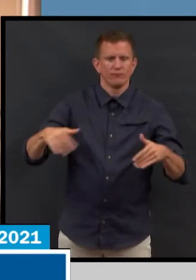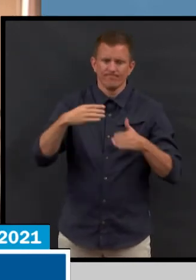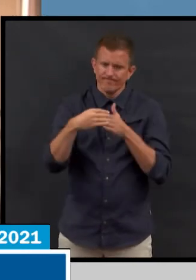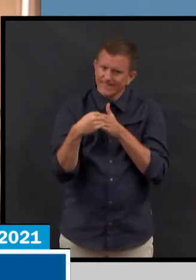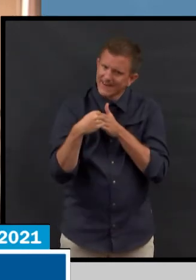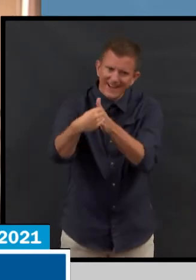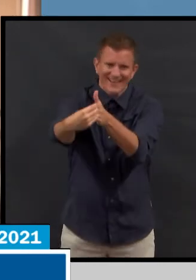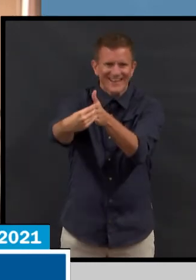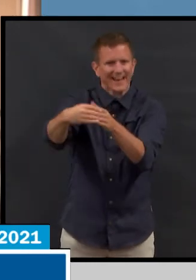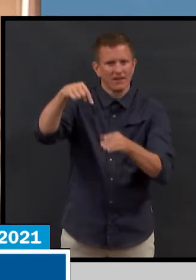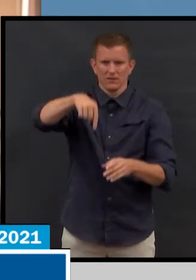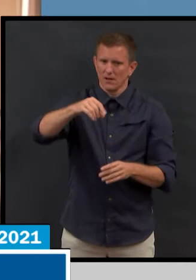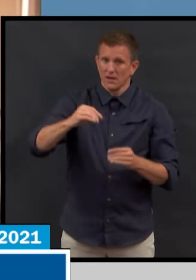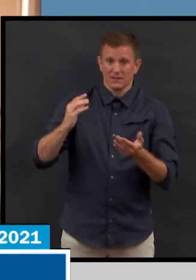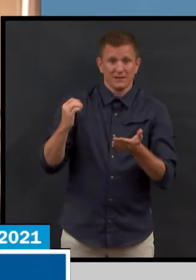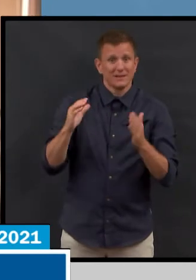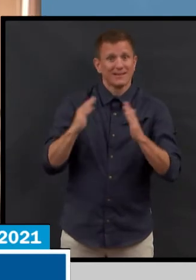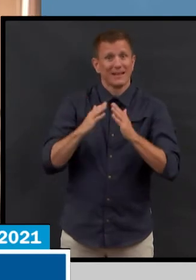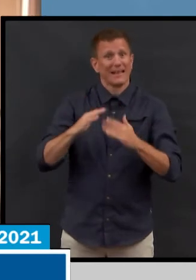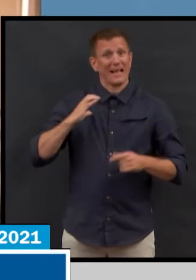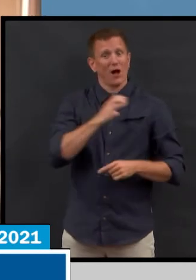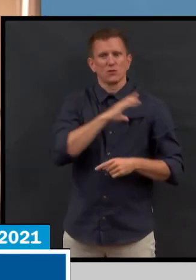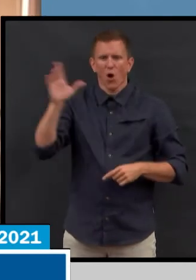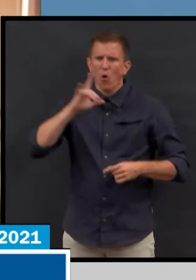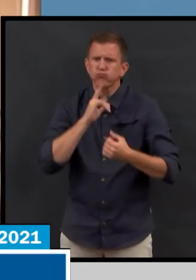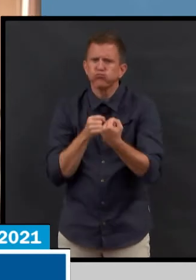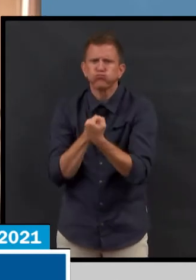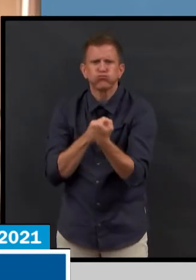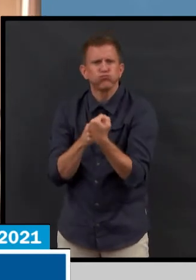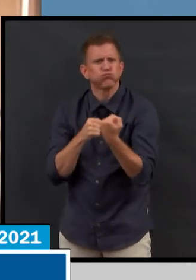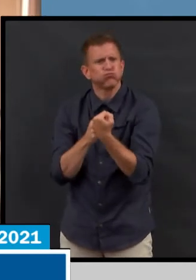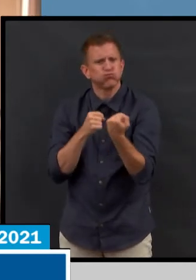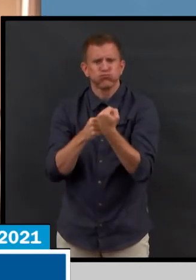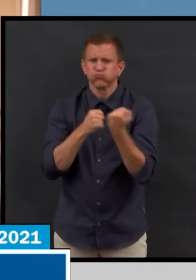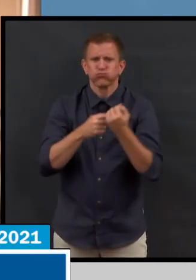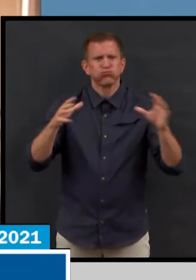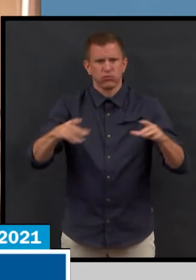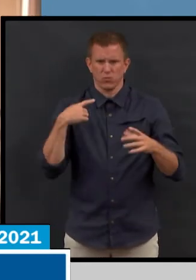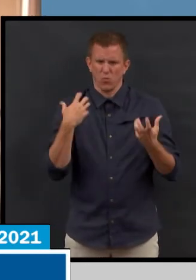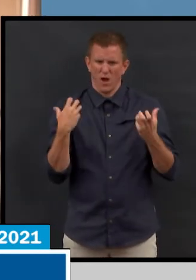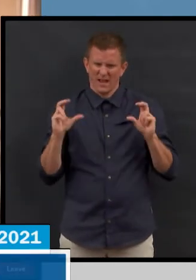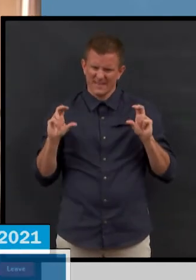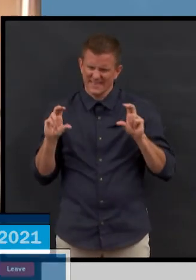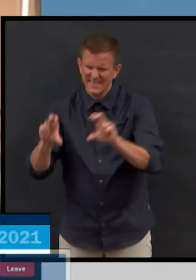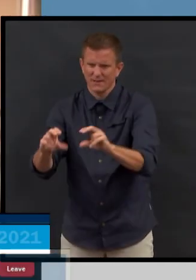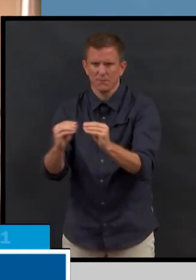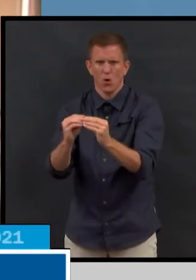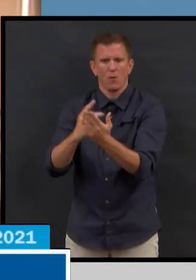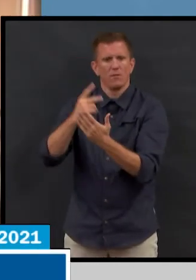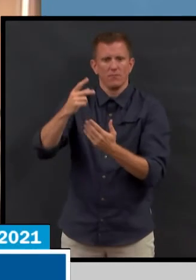uh they've added some more money towards star expansion right now we would ask that folks call